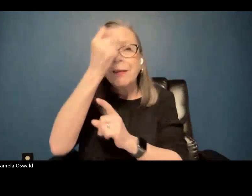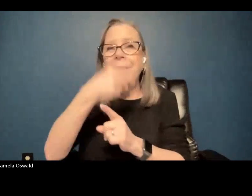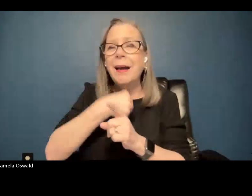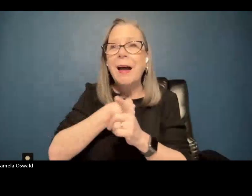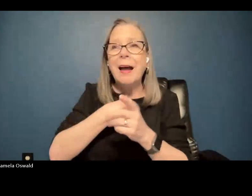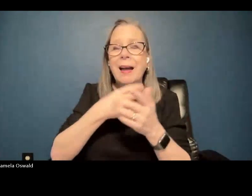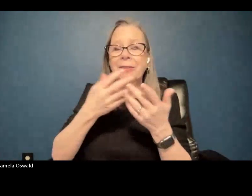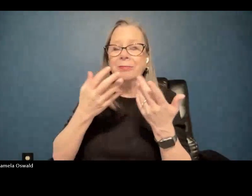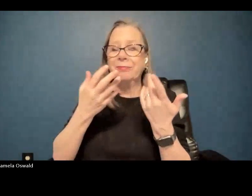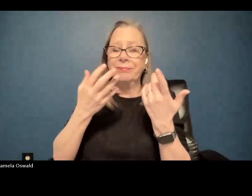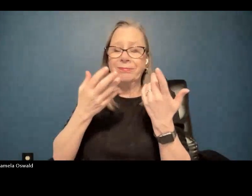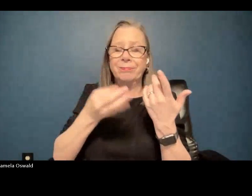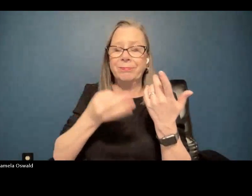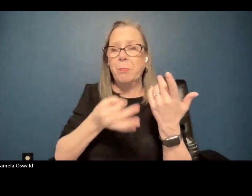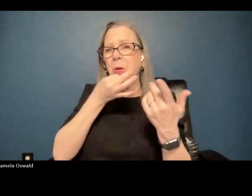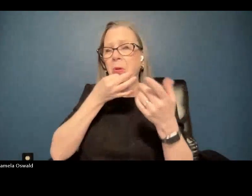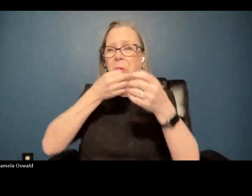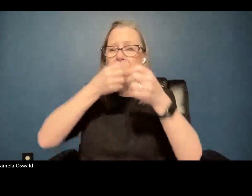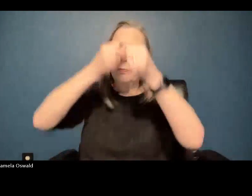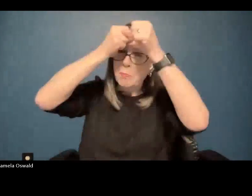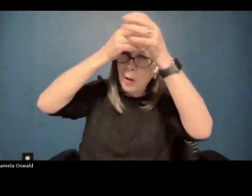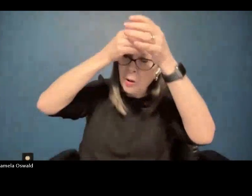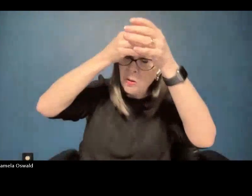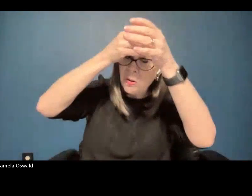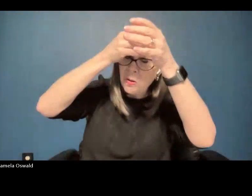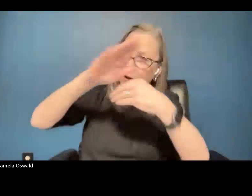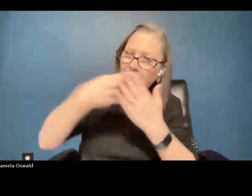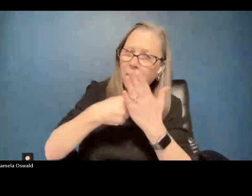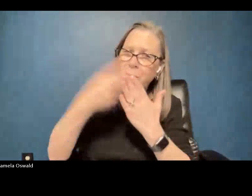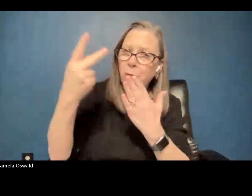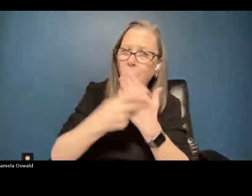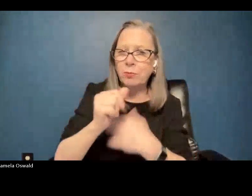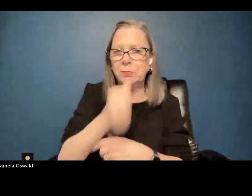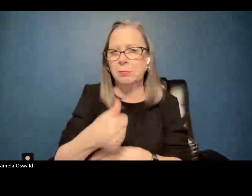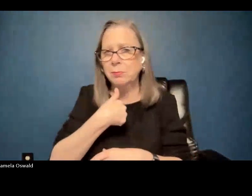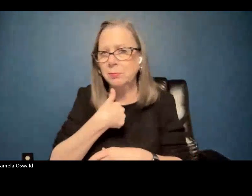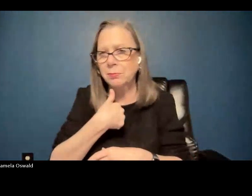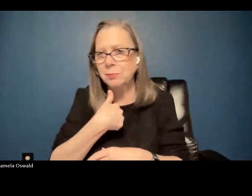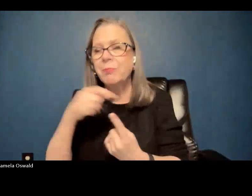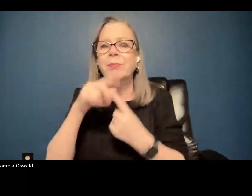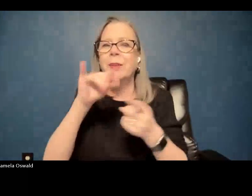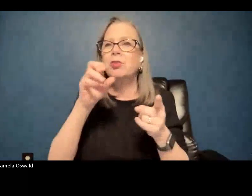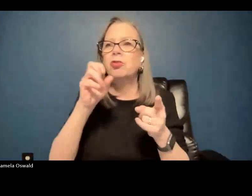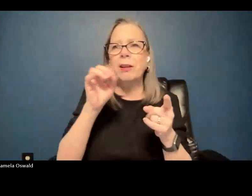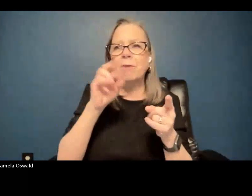a lot of the programs, especially, you know, Jennifer's programs, but we knew, we knew workforce, right?